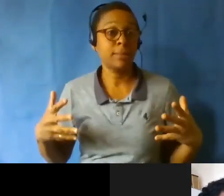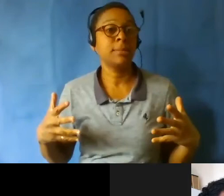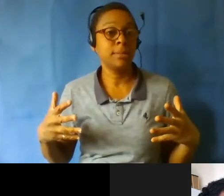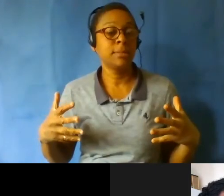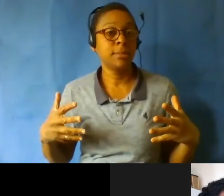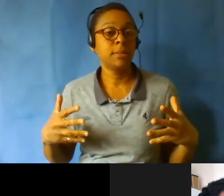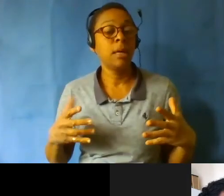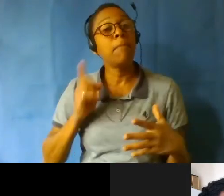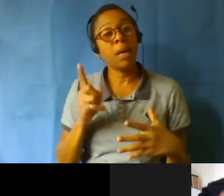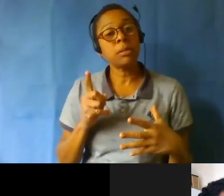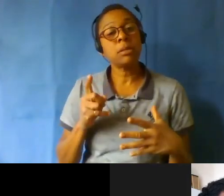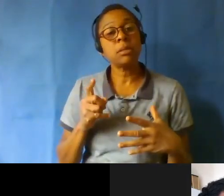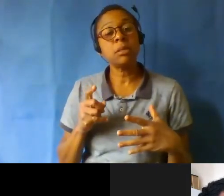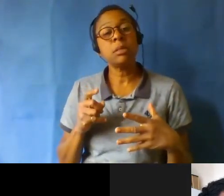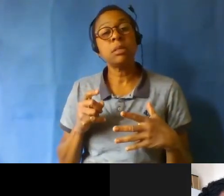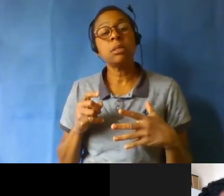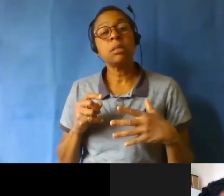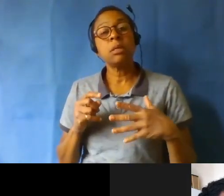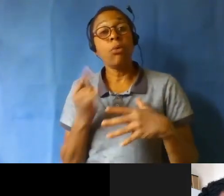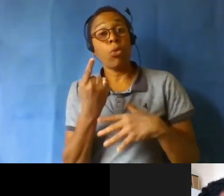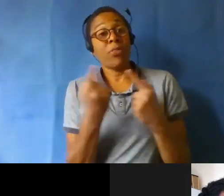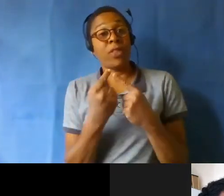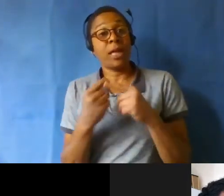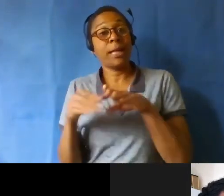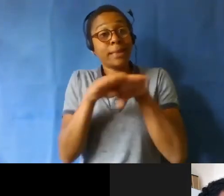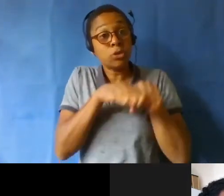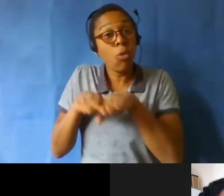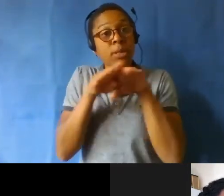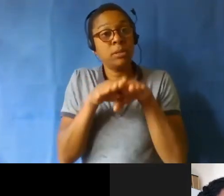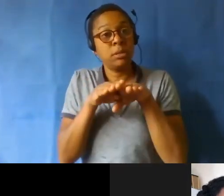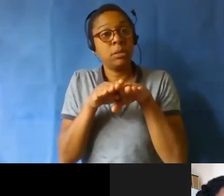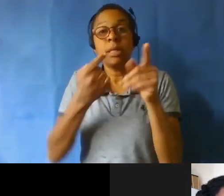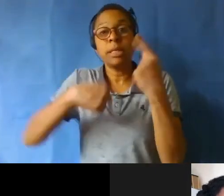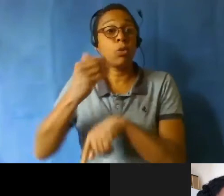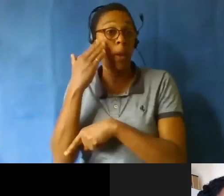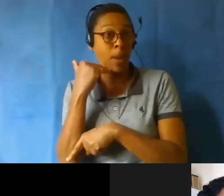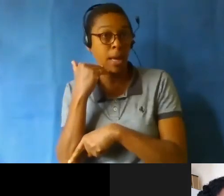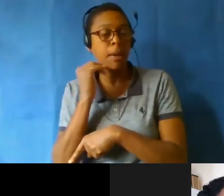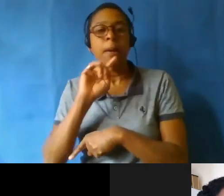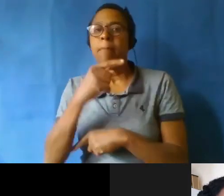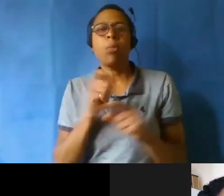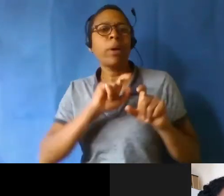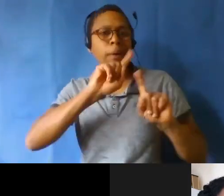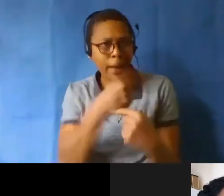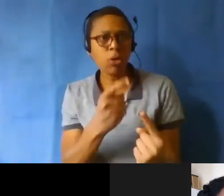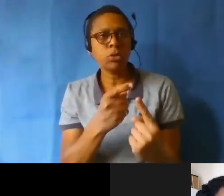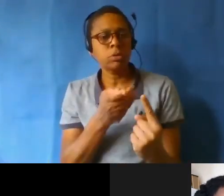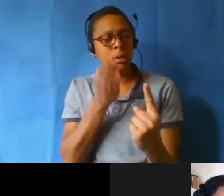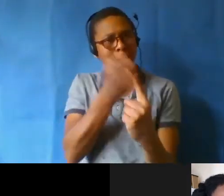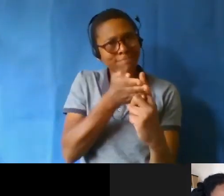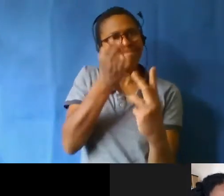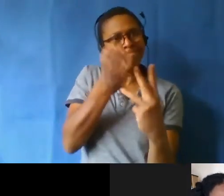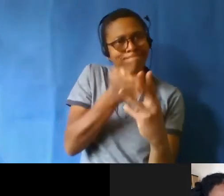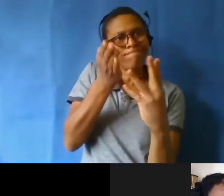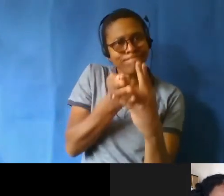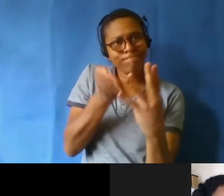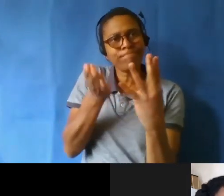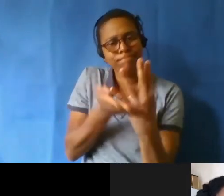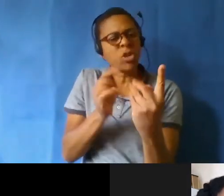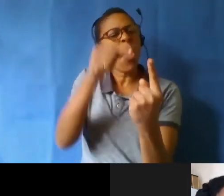so we cannot now be dividing ourselves along various axes. As the content was